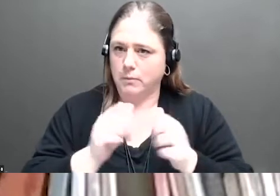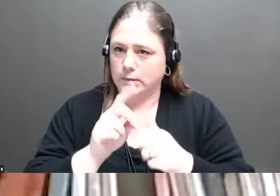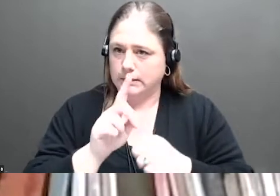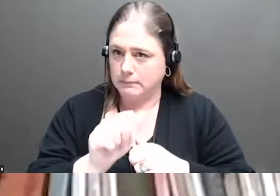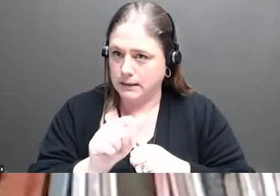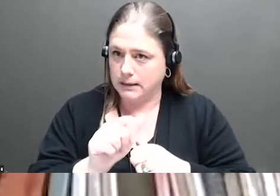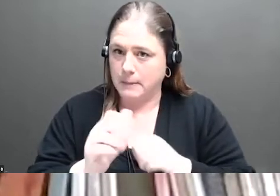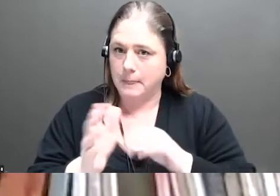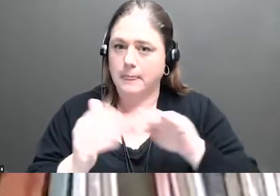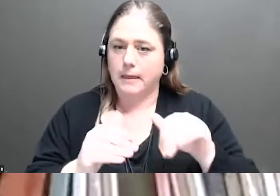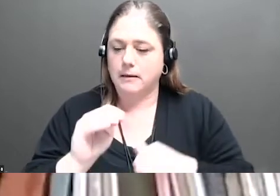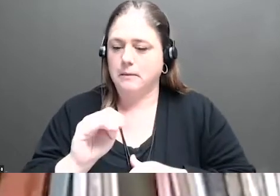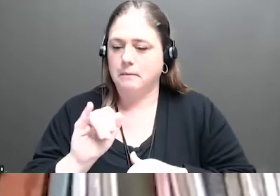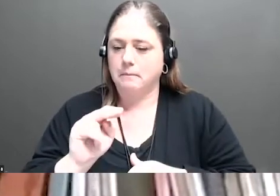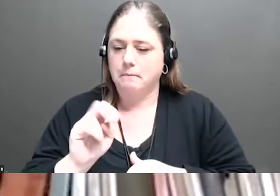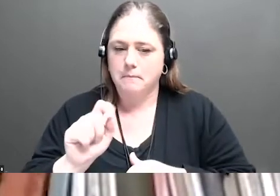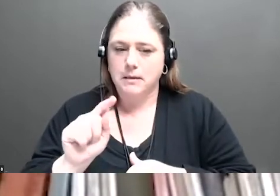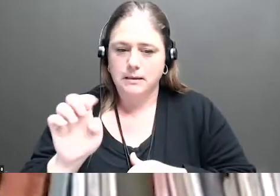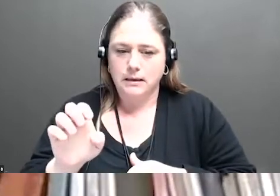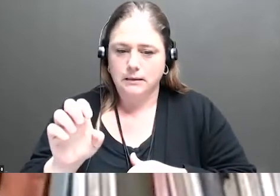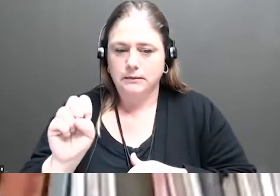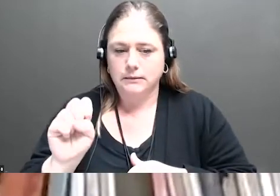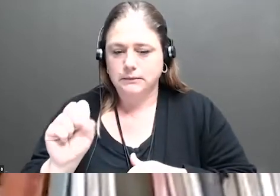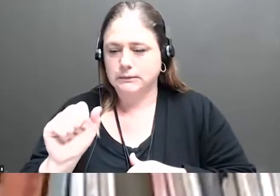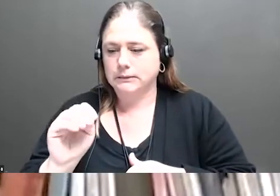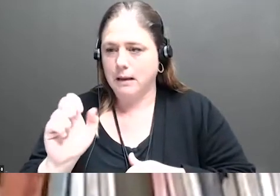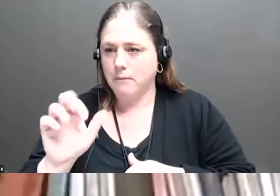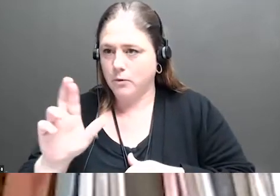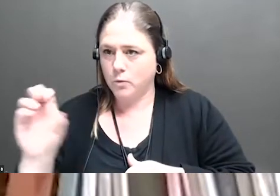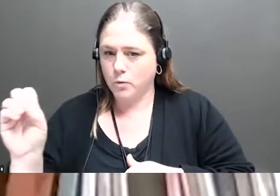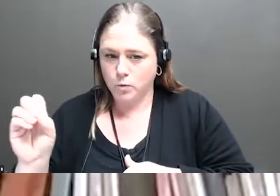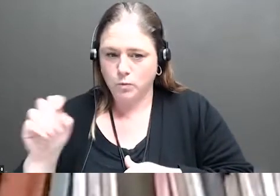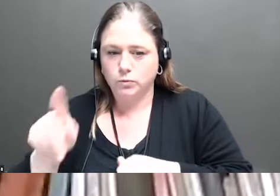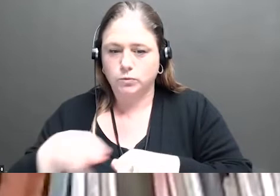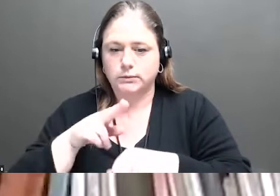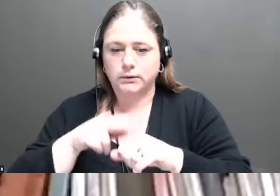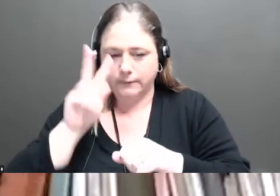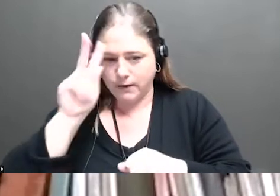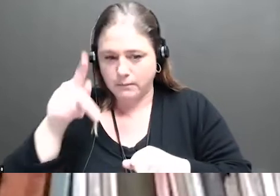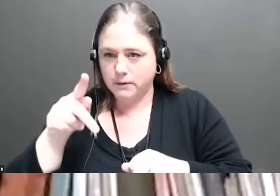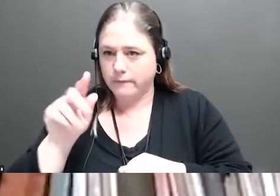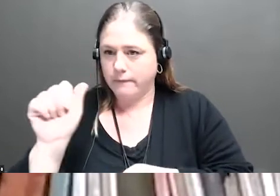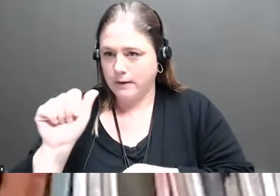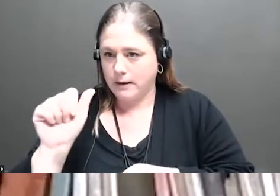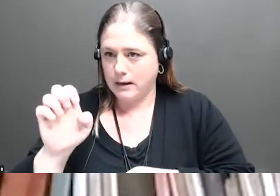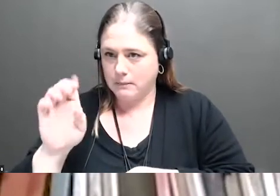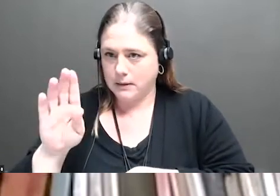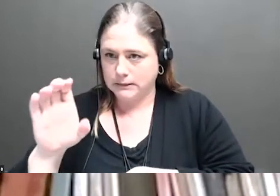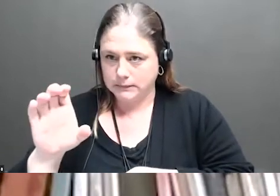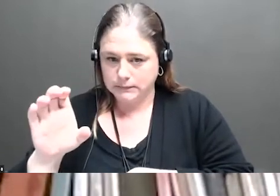Samaroo. Minette is the National Vice President of AEBC and President of the Toronto Chapter,